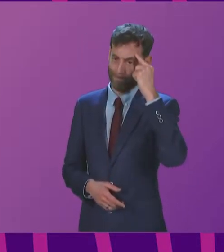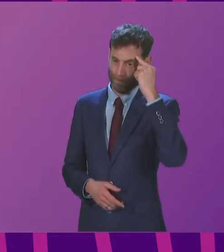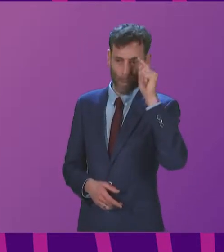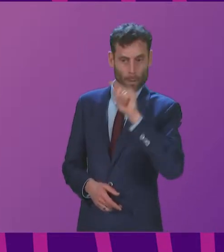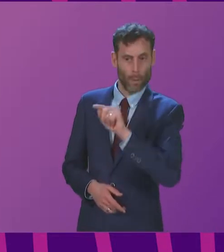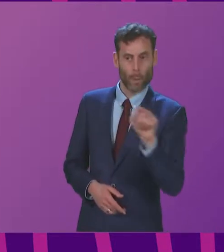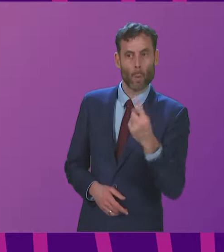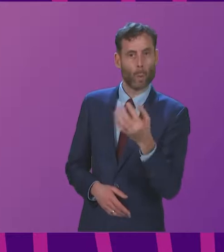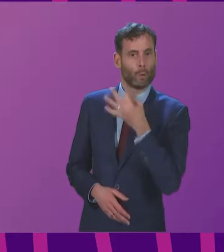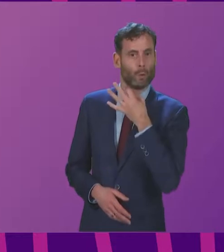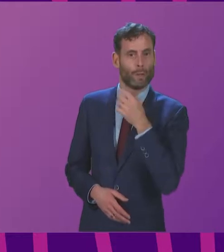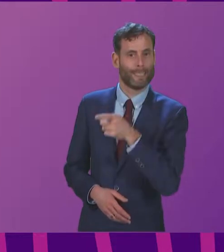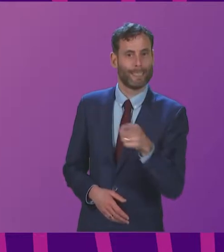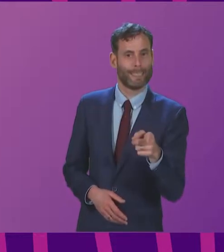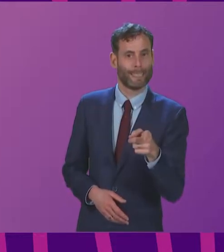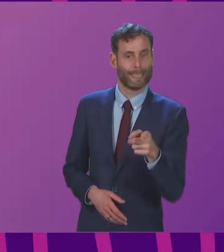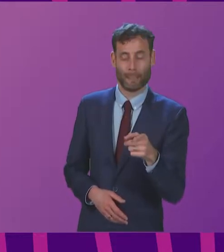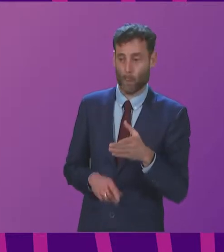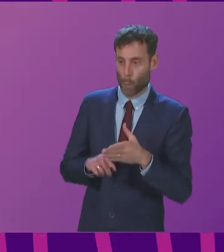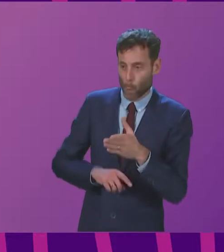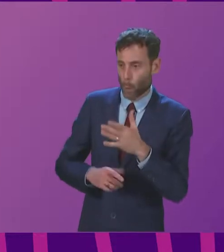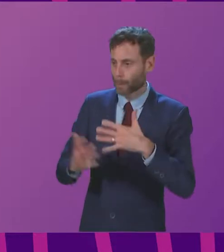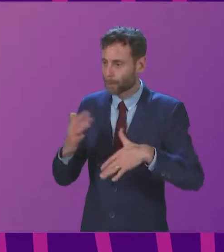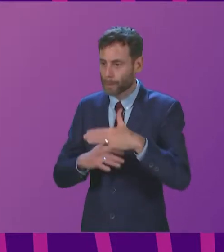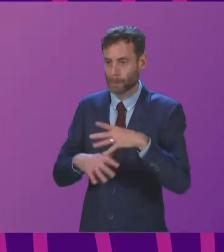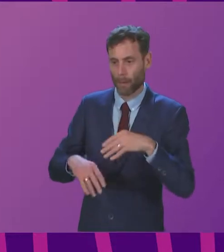the minds of the Cabinet when we are reaching those decisions. For those of us who are fit,